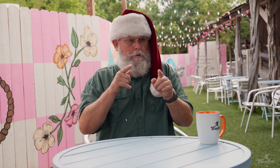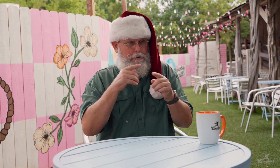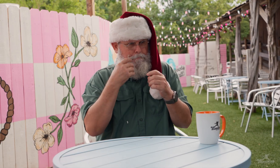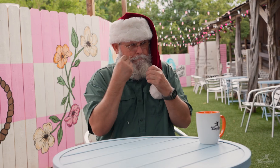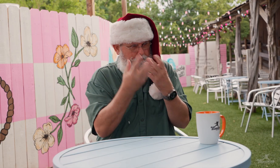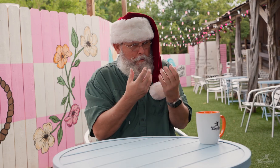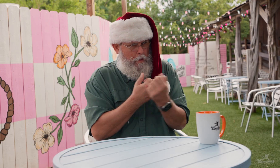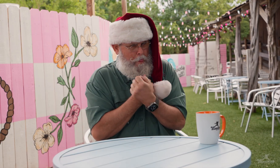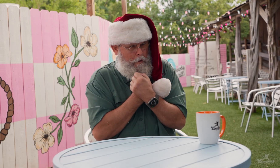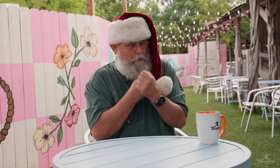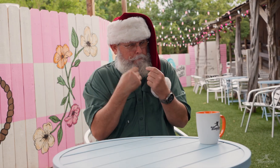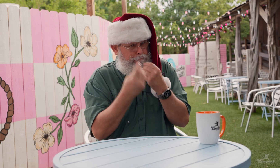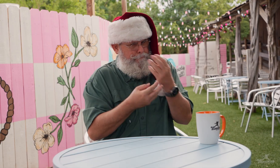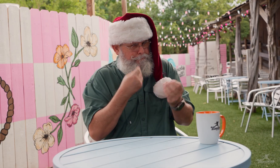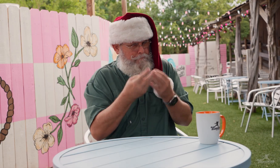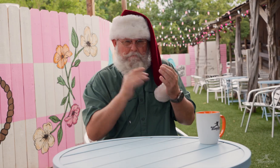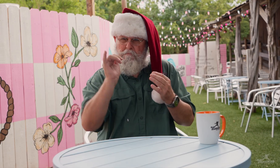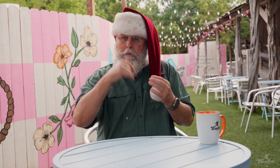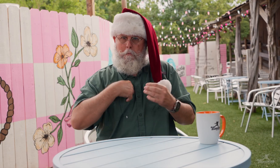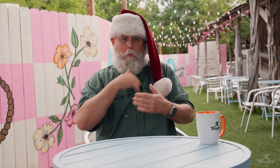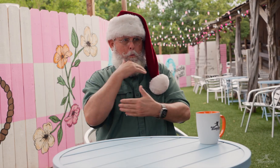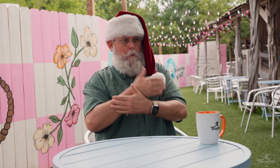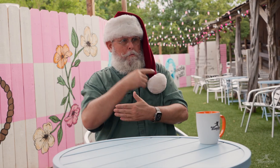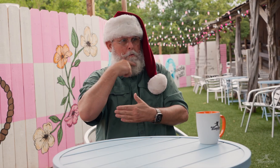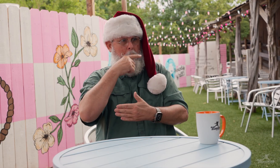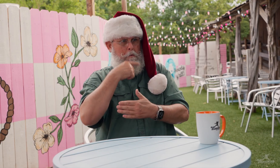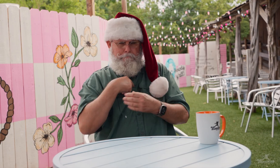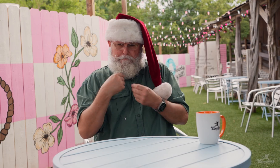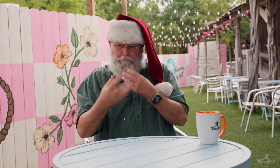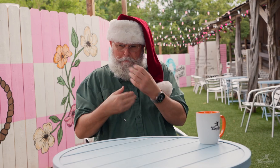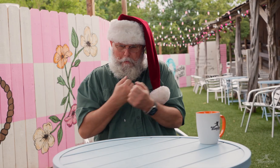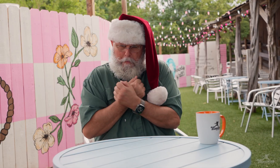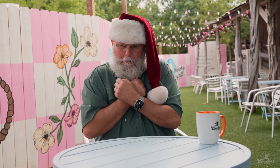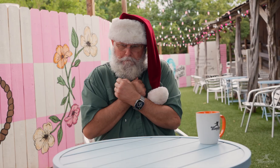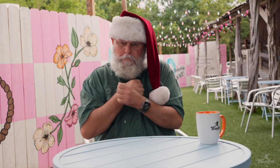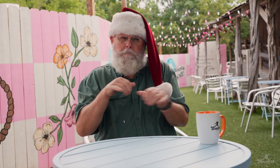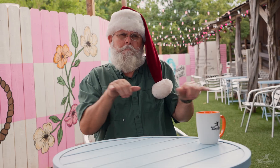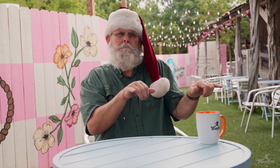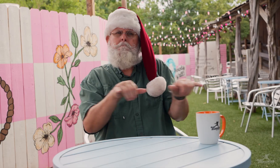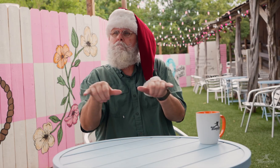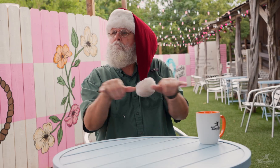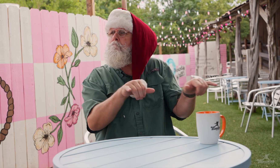If you give them love, just like with my daughter I give her nothing but love, it's like that